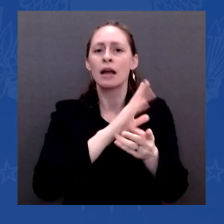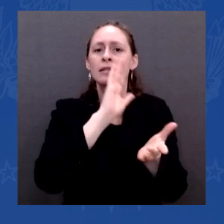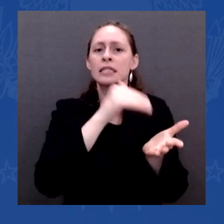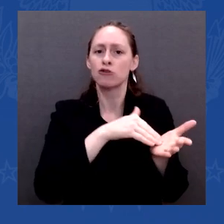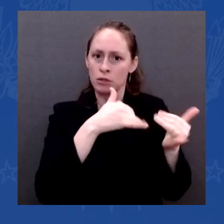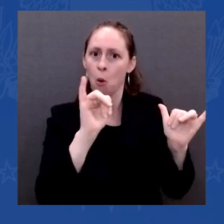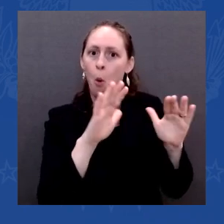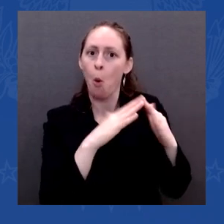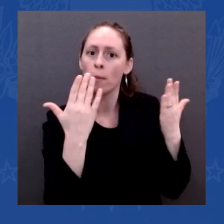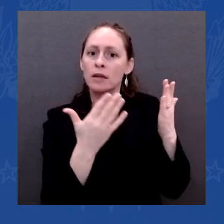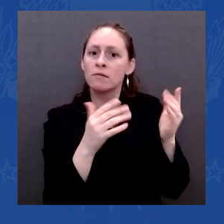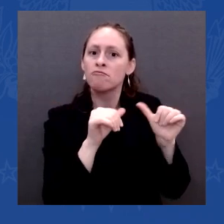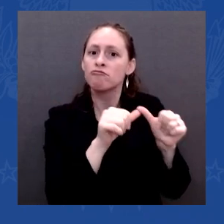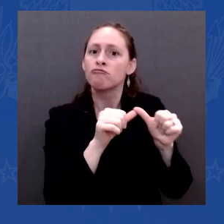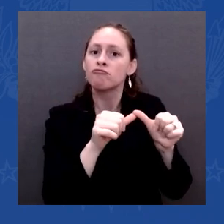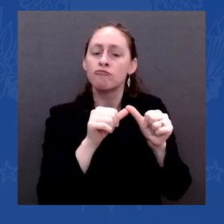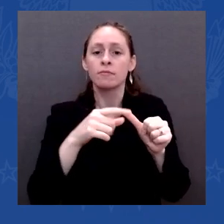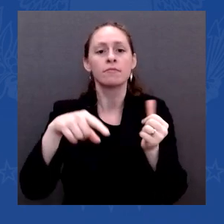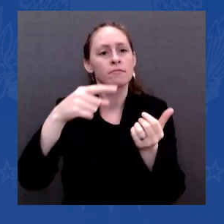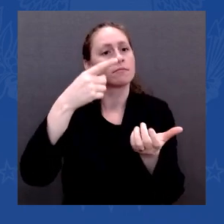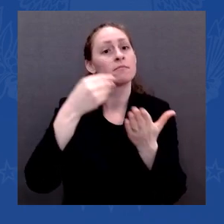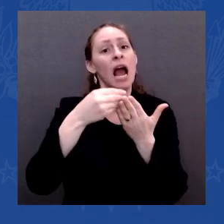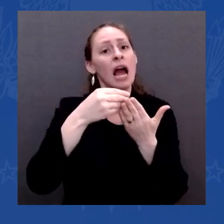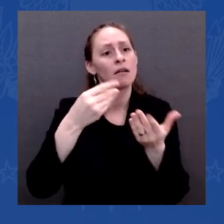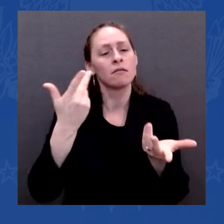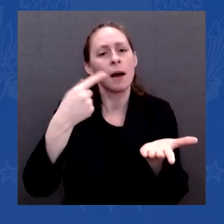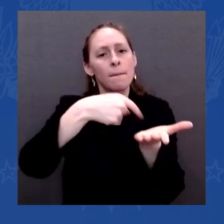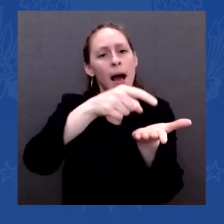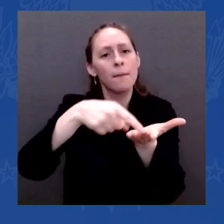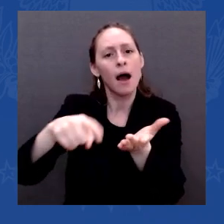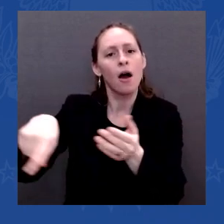if not gone directly to the states -- I mean, from -- gone directly to the states.